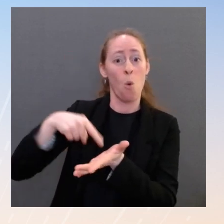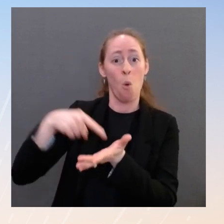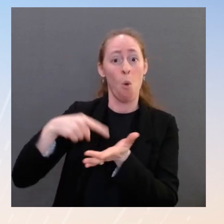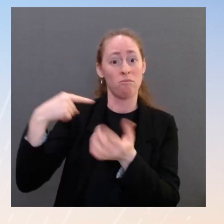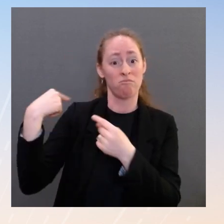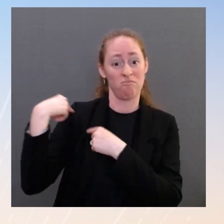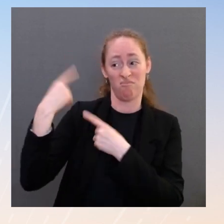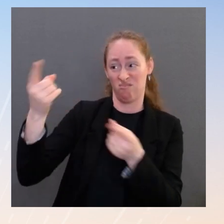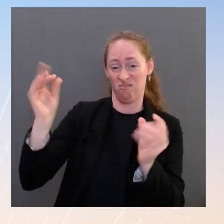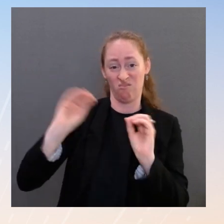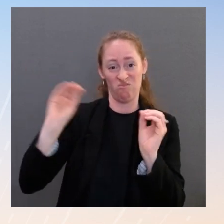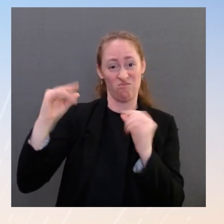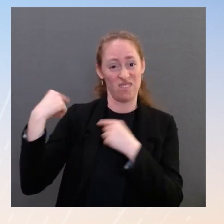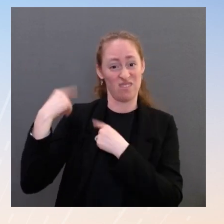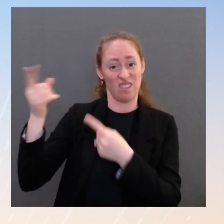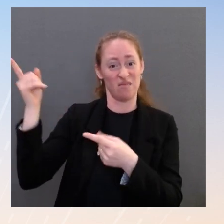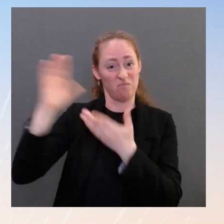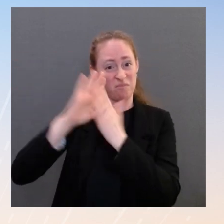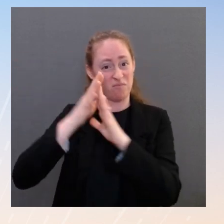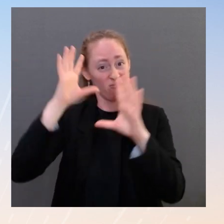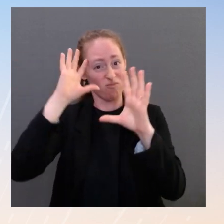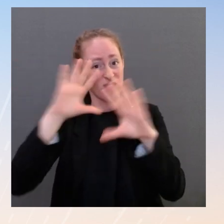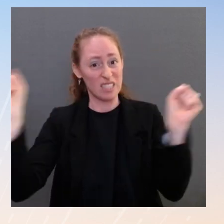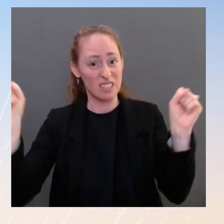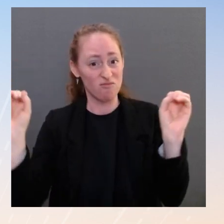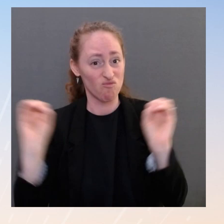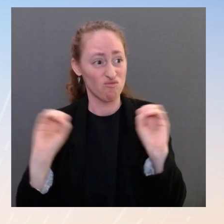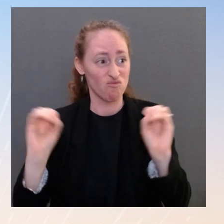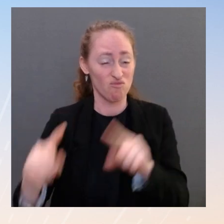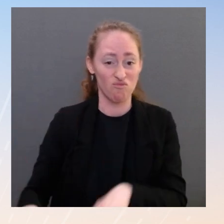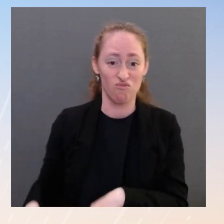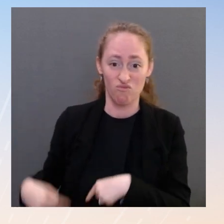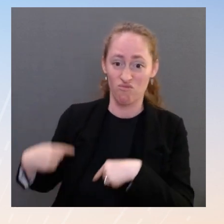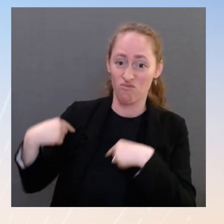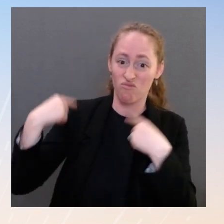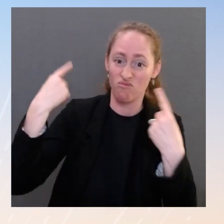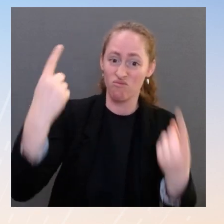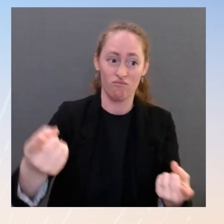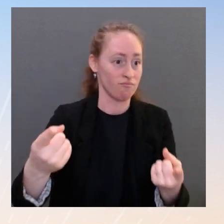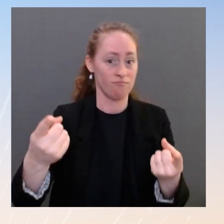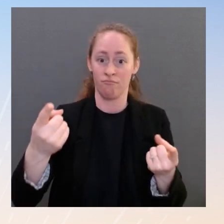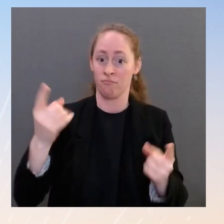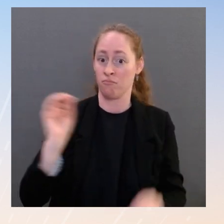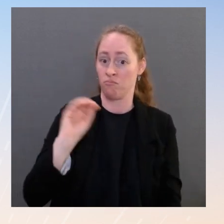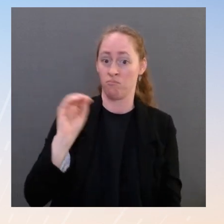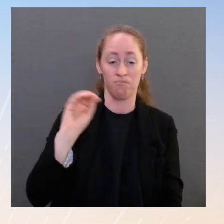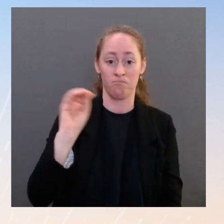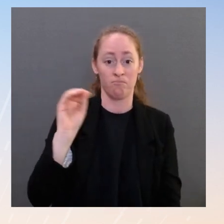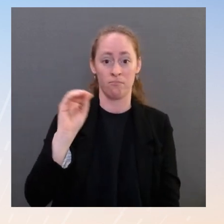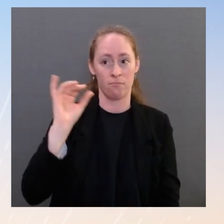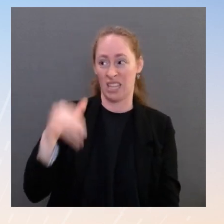for any President, probably, in history. You can factcheck me on that. And he's continuing to consider a range of options